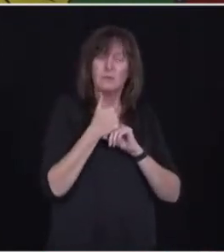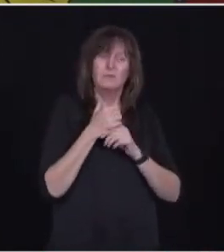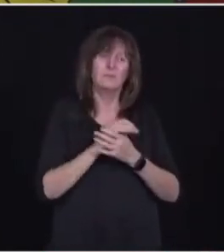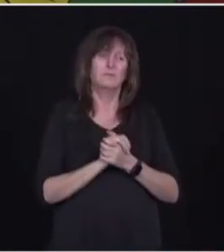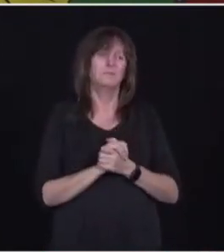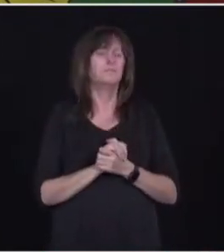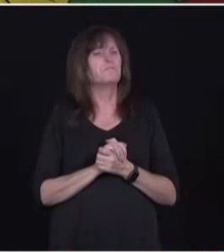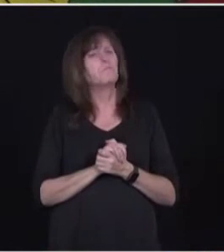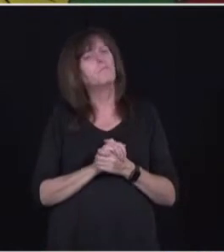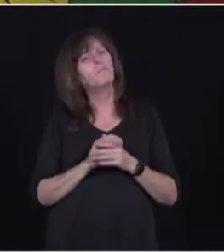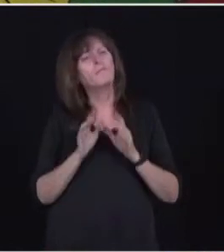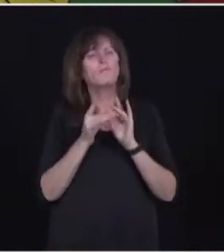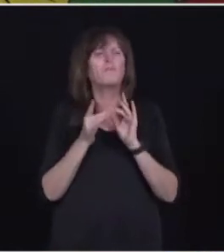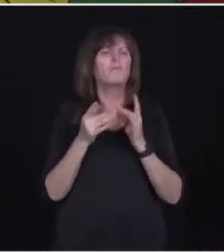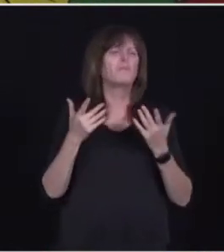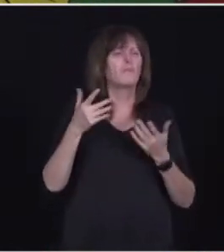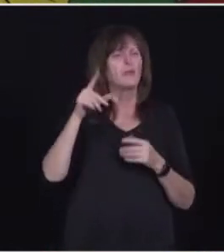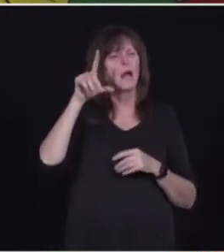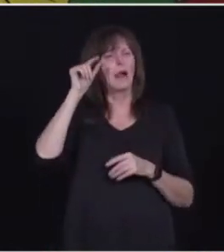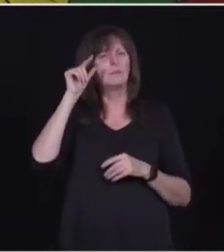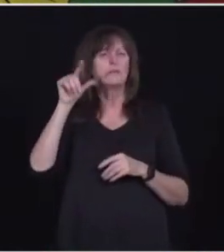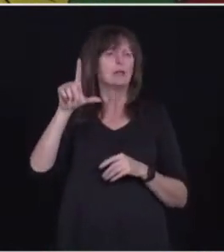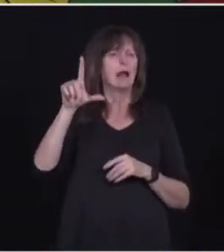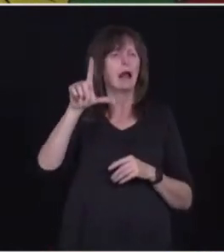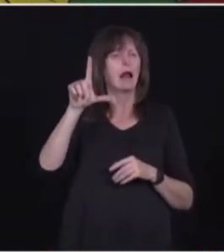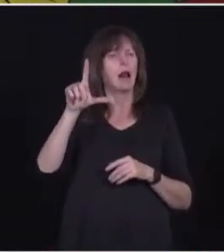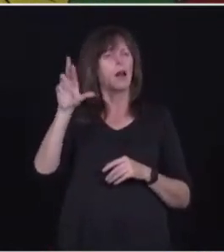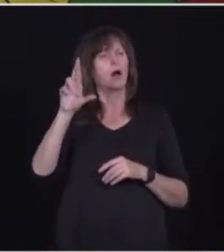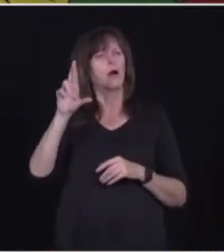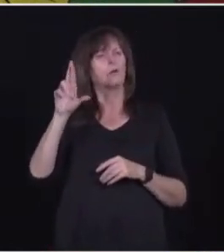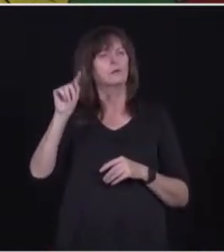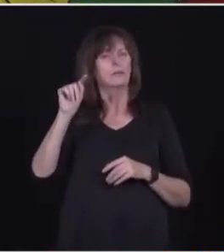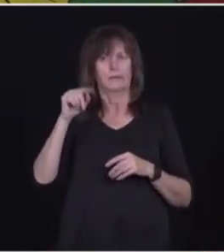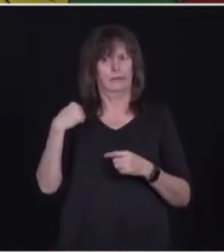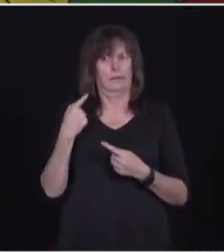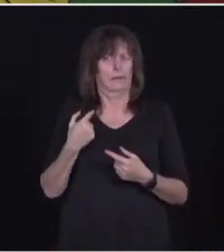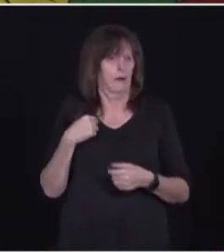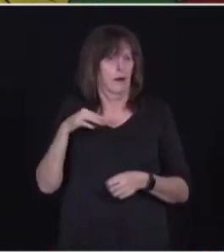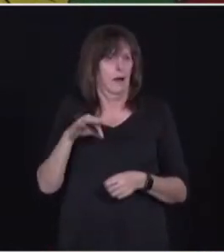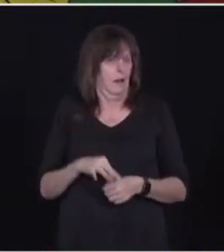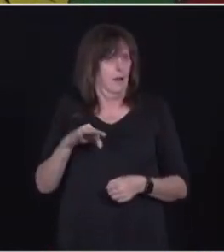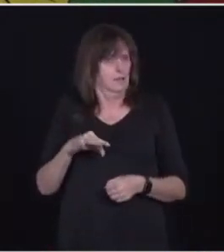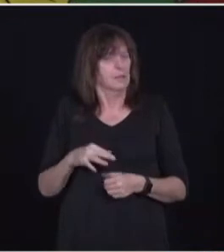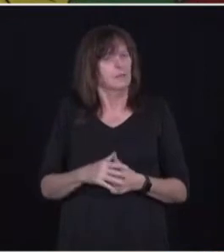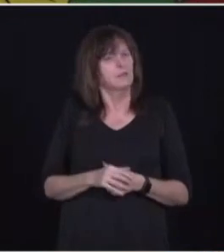side, we've been talking about the Hamilton LRT from the day we got in the office and to the previous